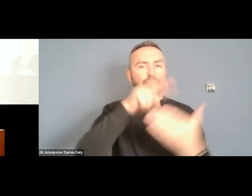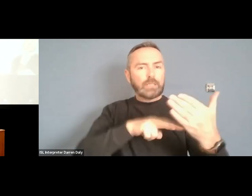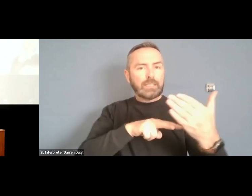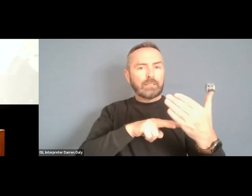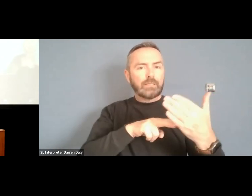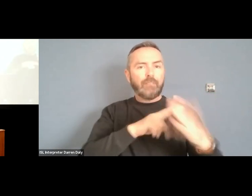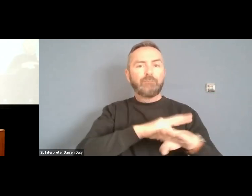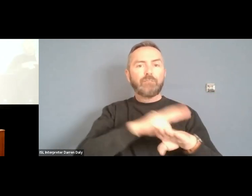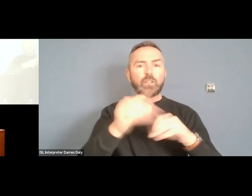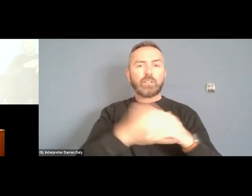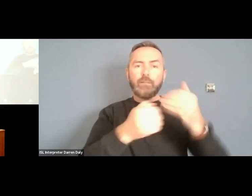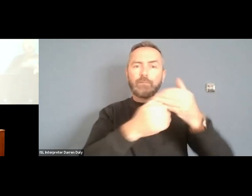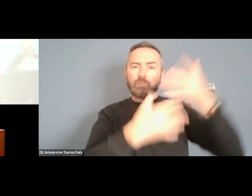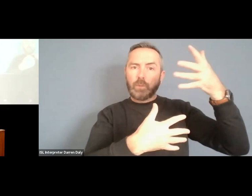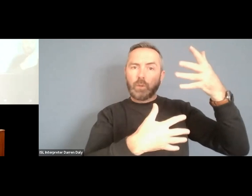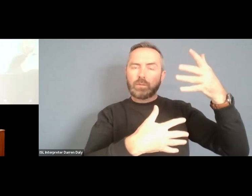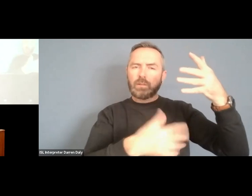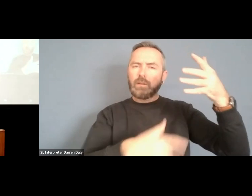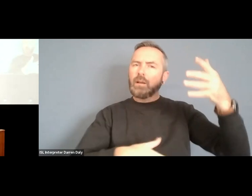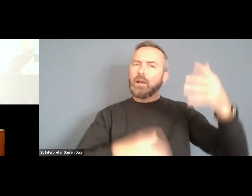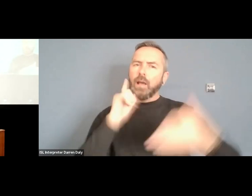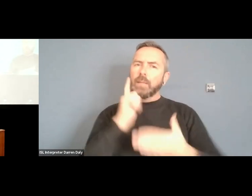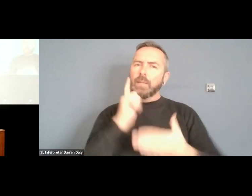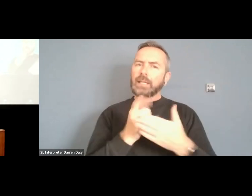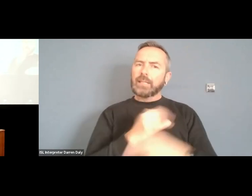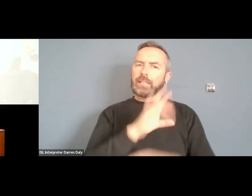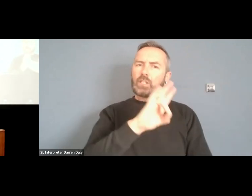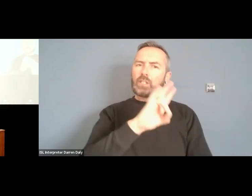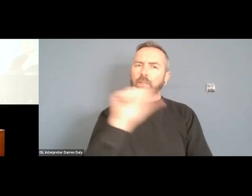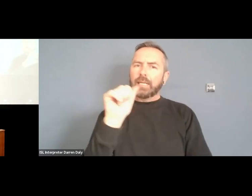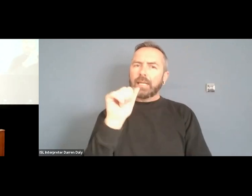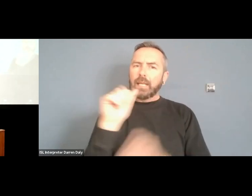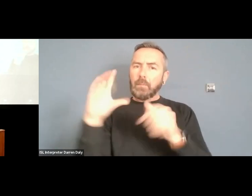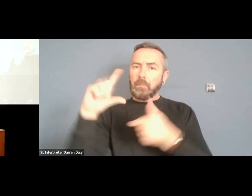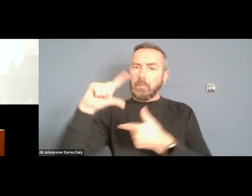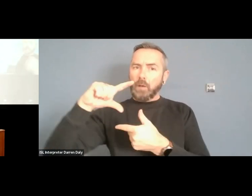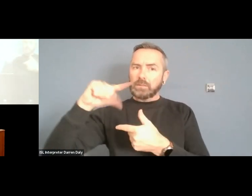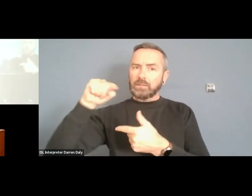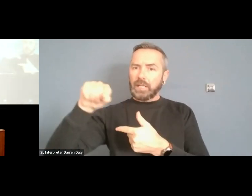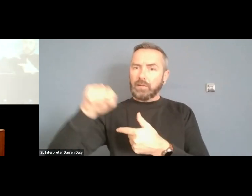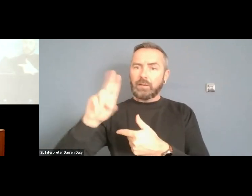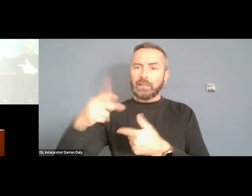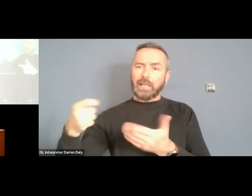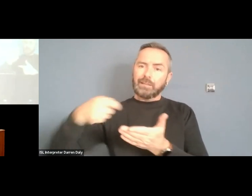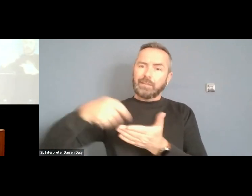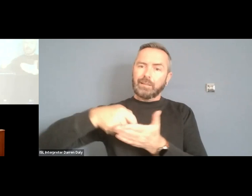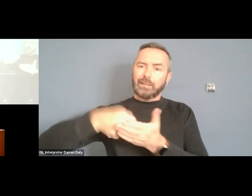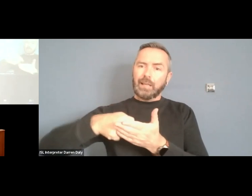And I believe in our Q and A box we're going to drop in a link to the report, so you can get straight online and start reading.